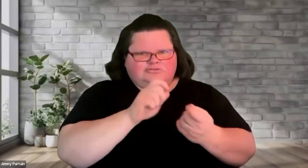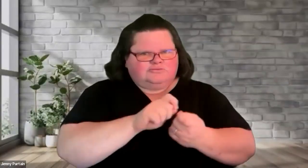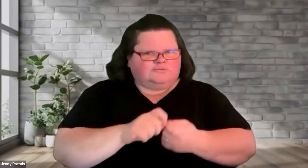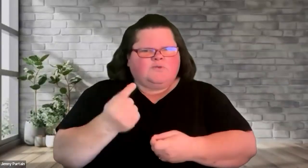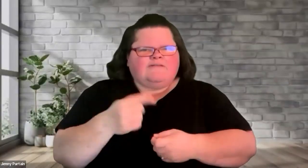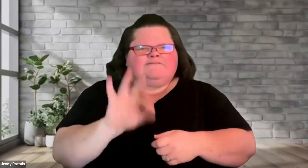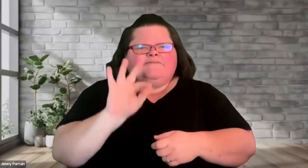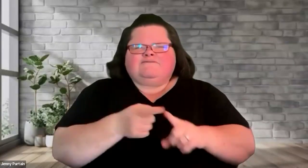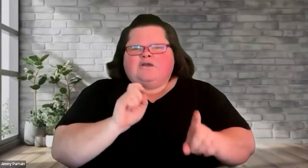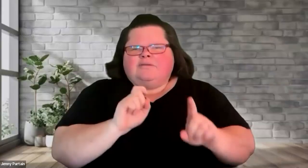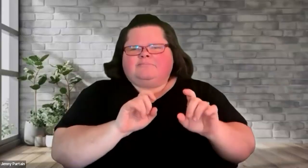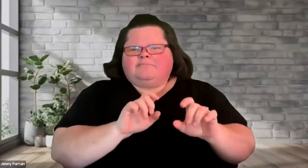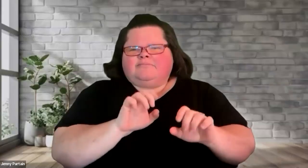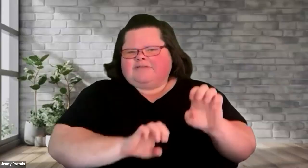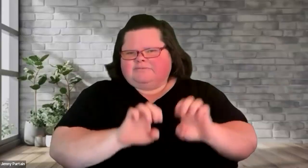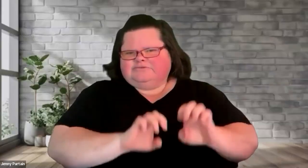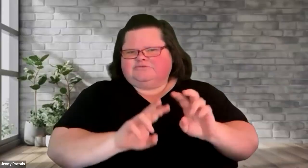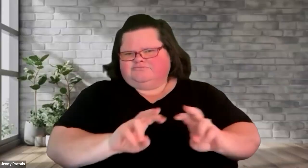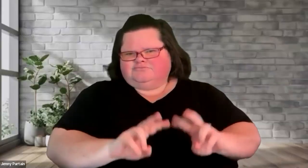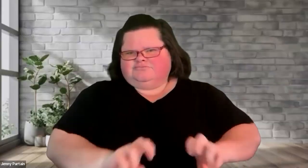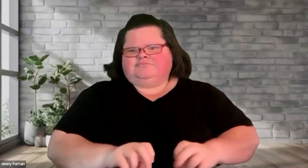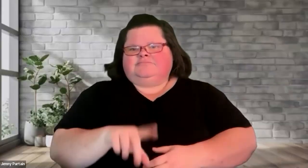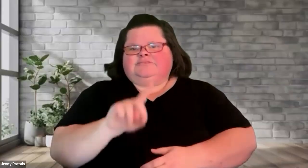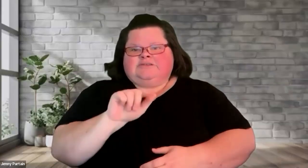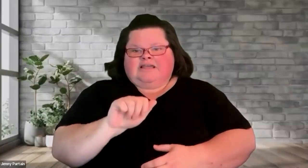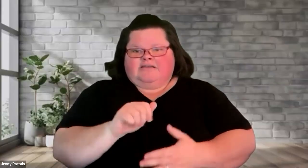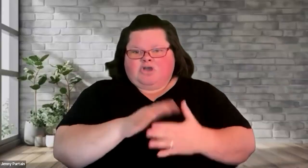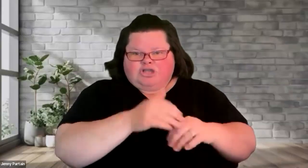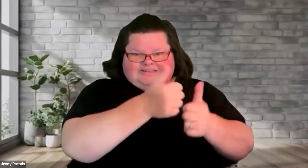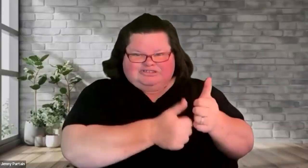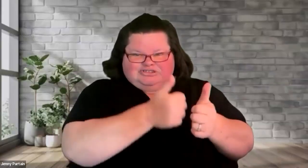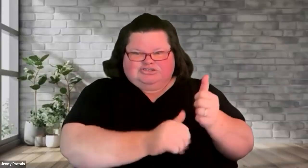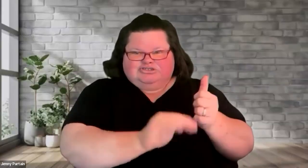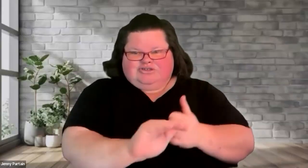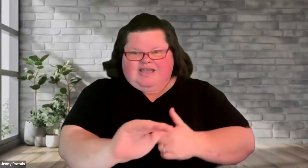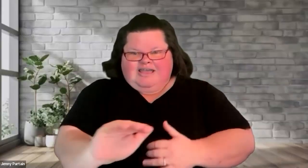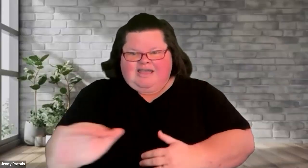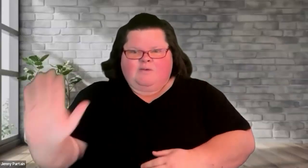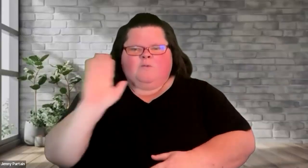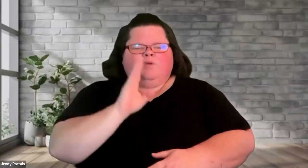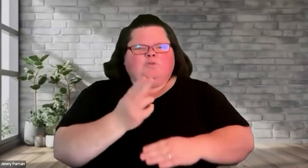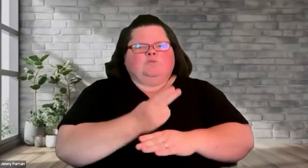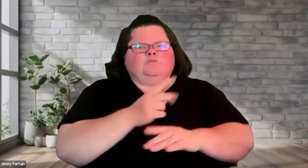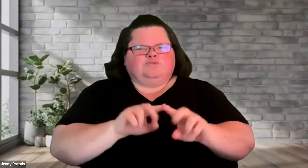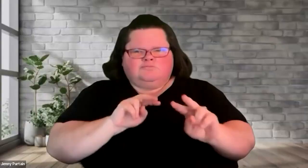Data will be collected. Data on each individual child